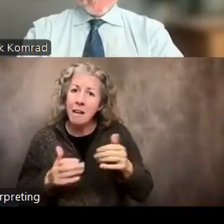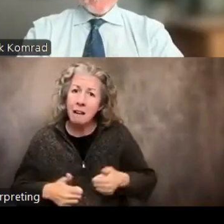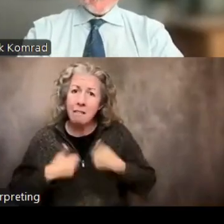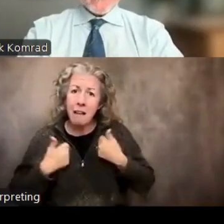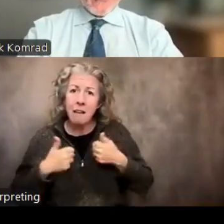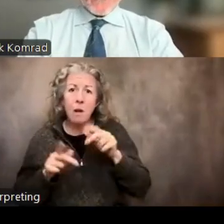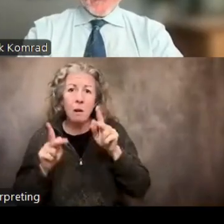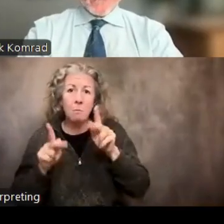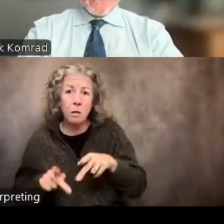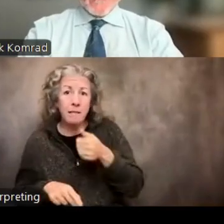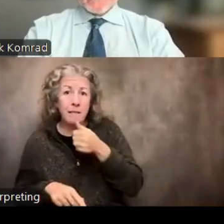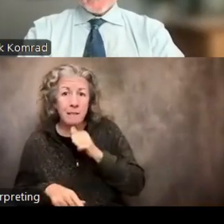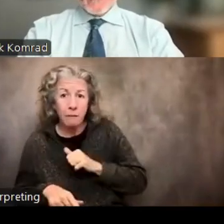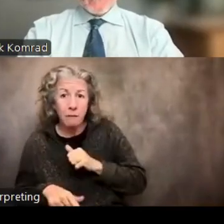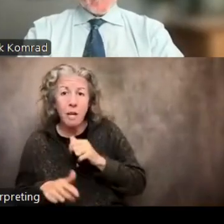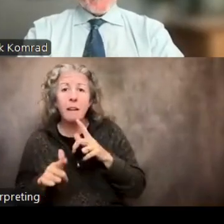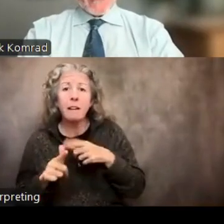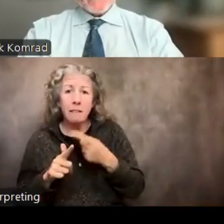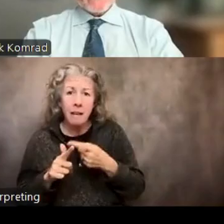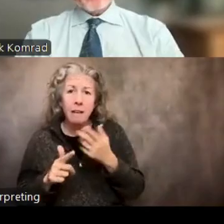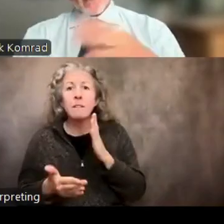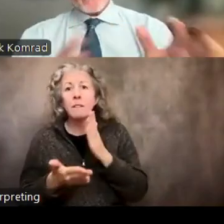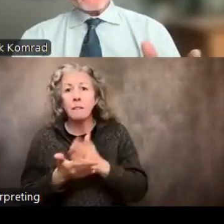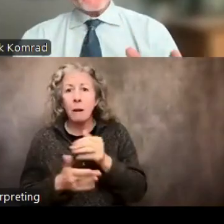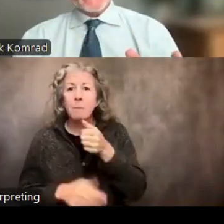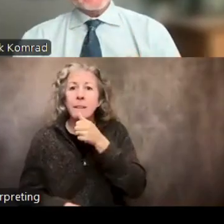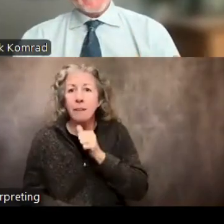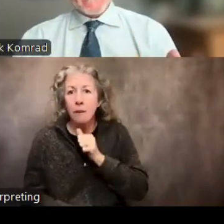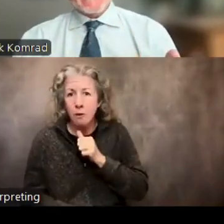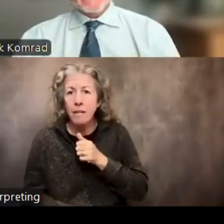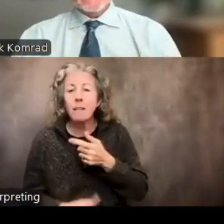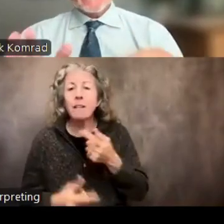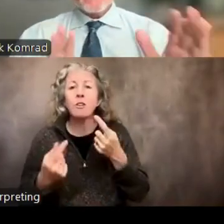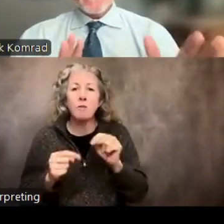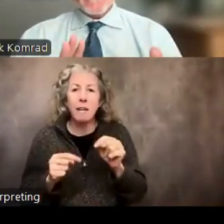their suffering. So they try to parse this as something that's